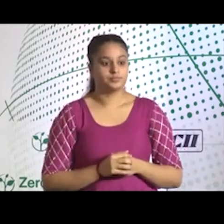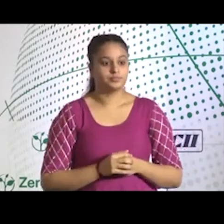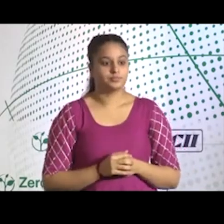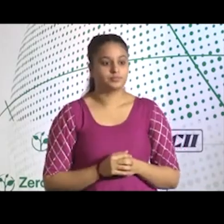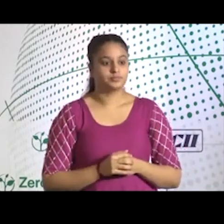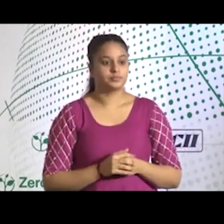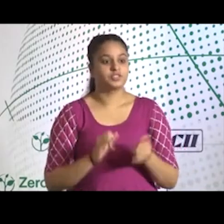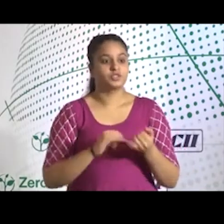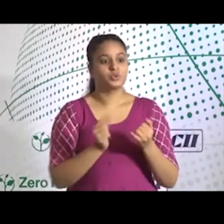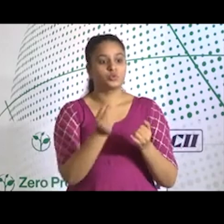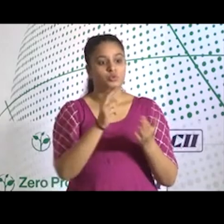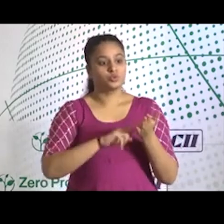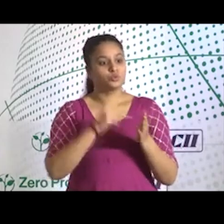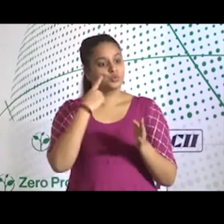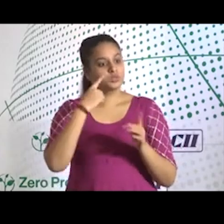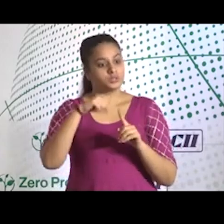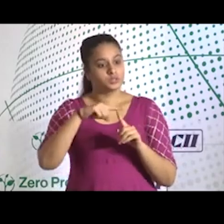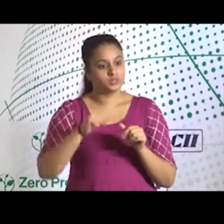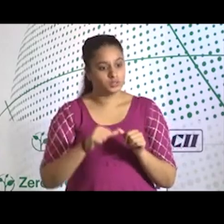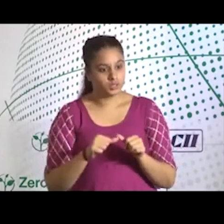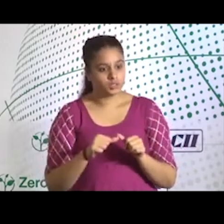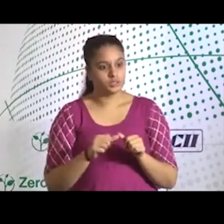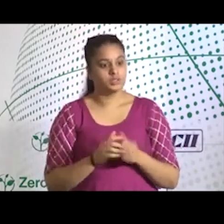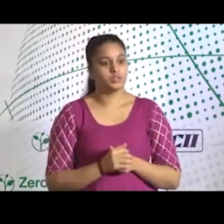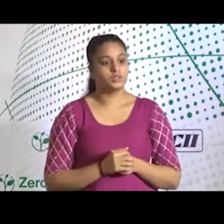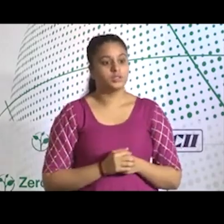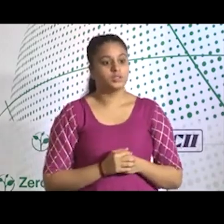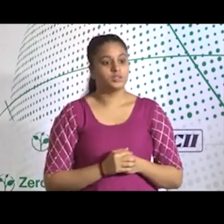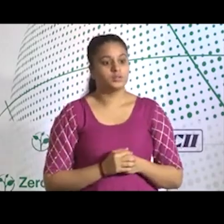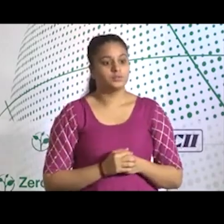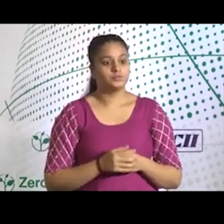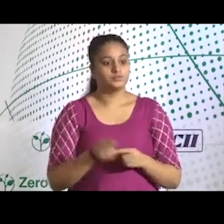Sunita Cherian, chief culture officer and senior vice president,